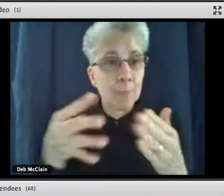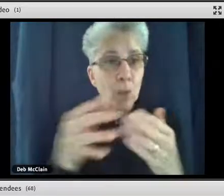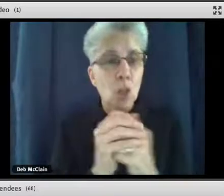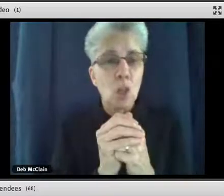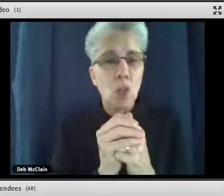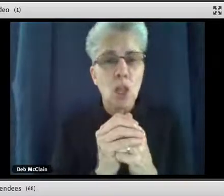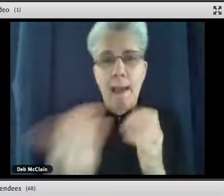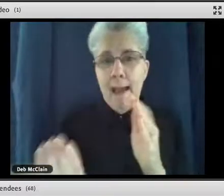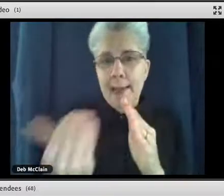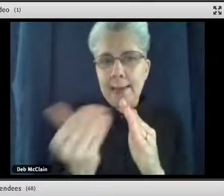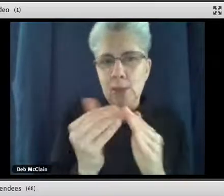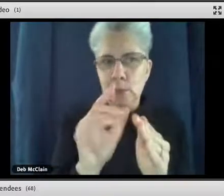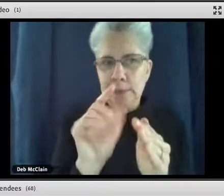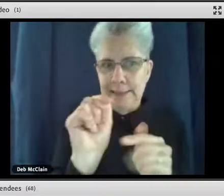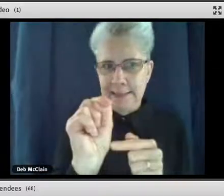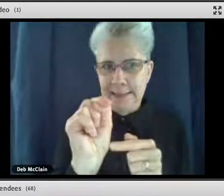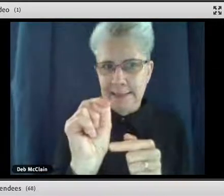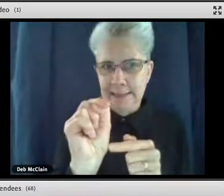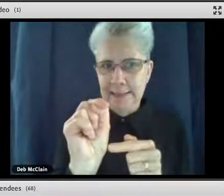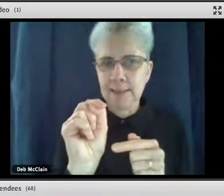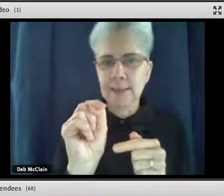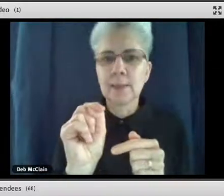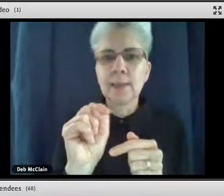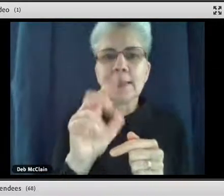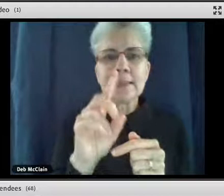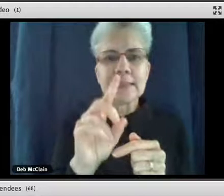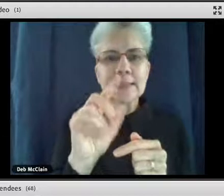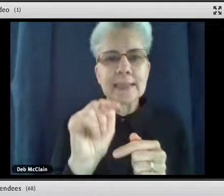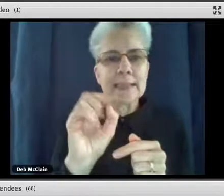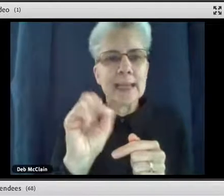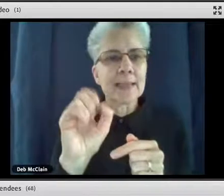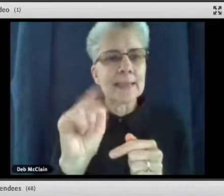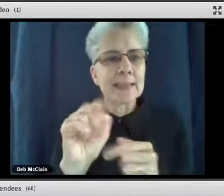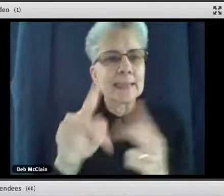and place it into my table, once again with a "t" and DtSt,